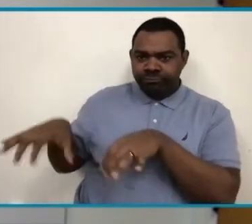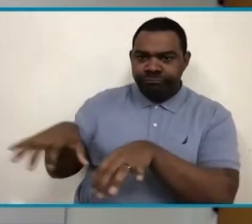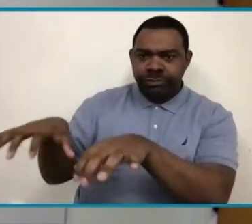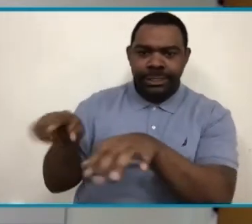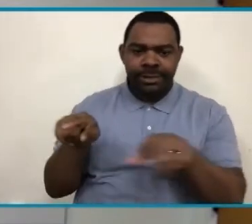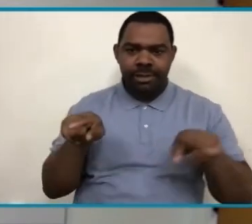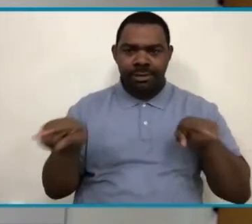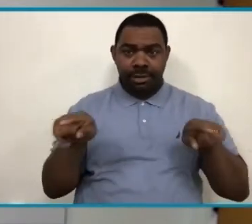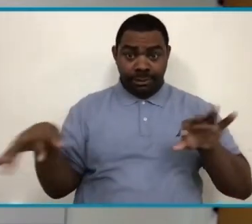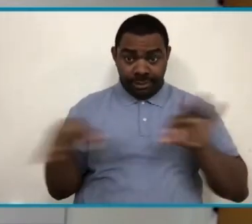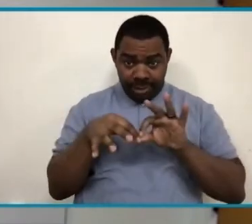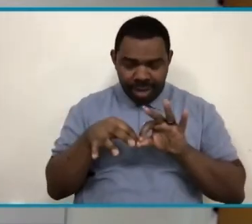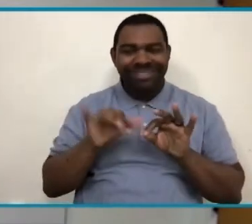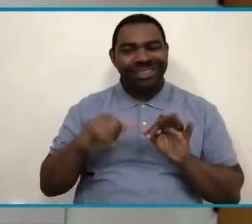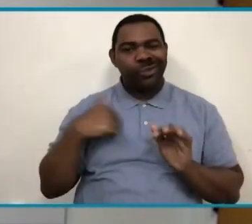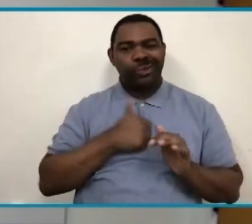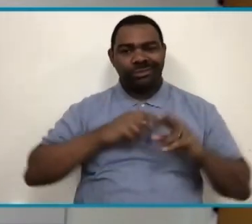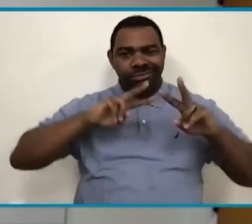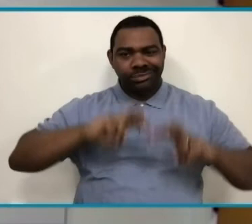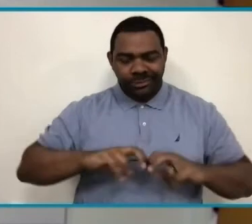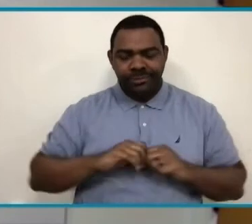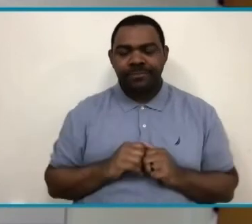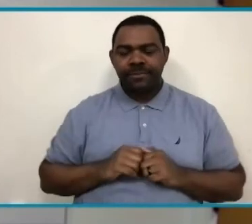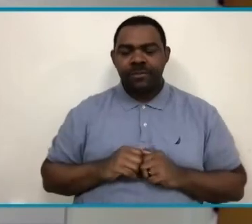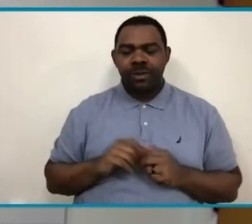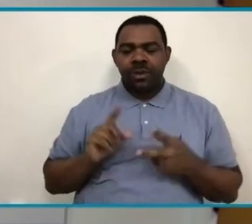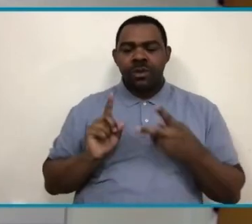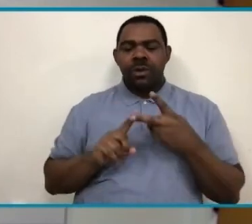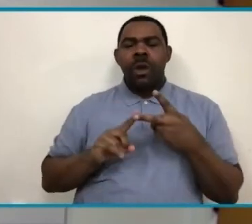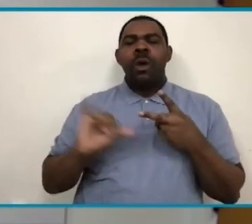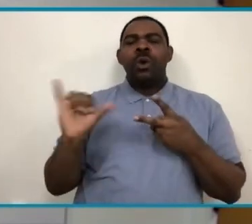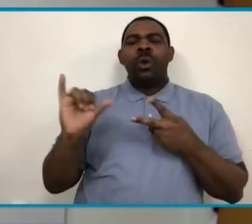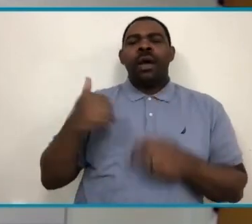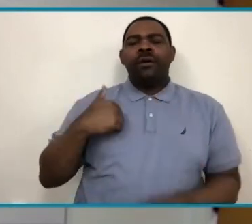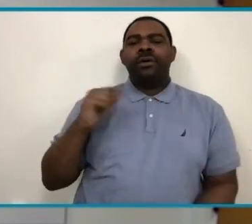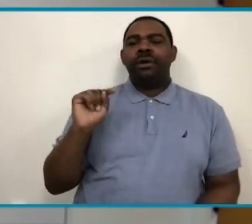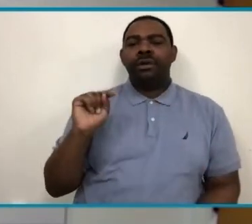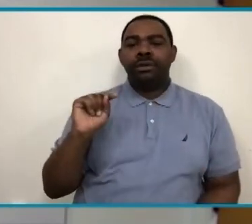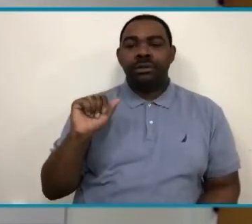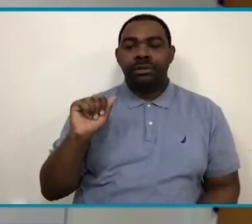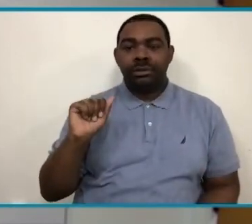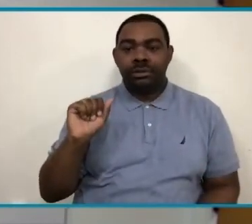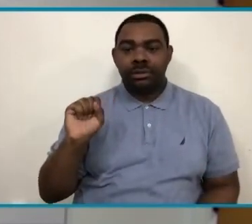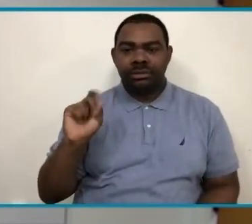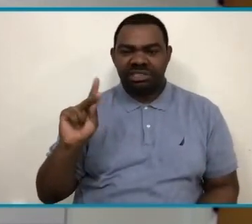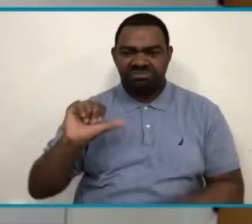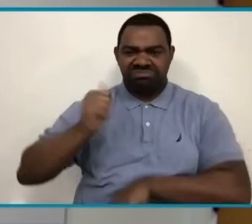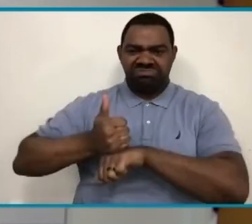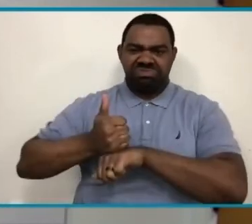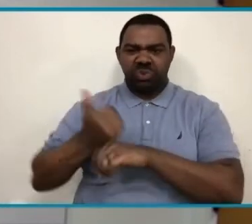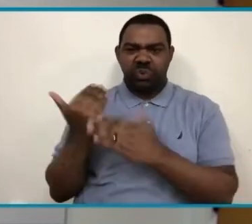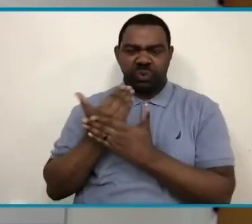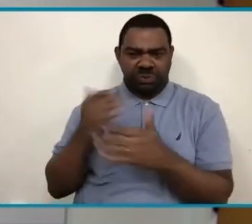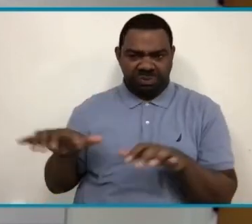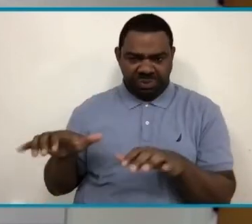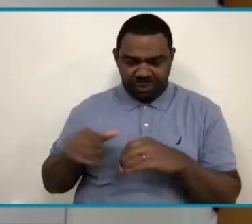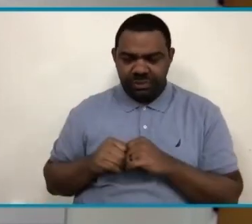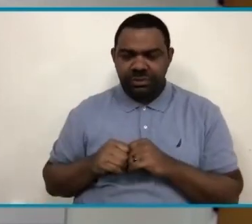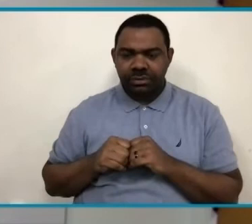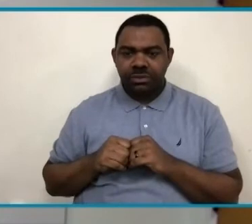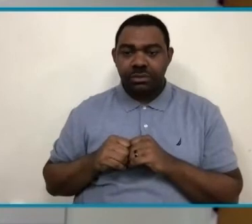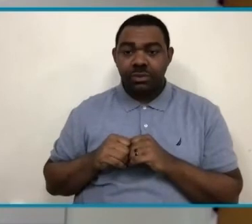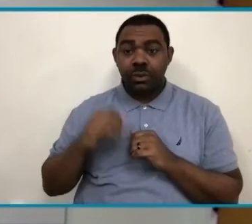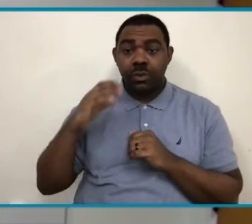We also have a task that we're developing with masks using an emotional and back task.